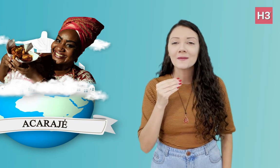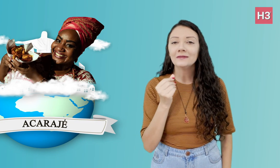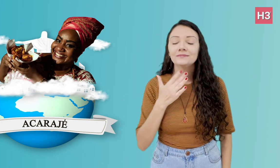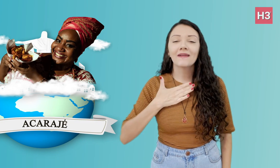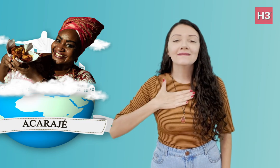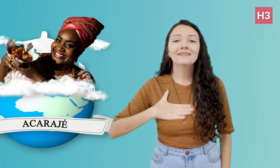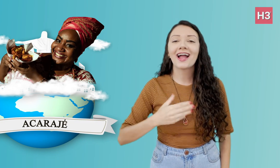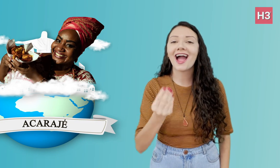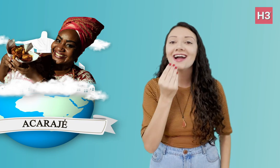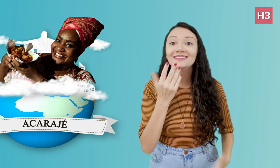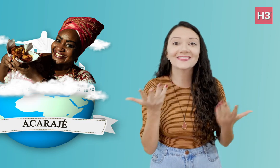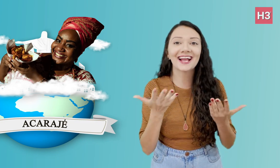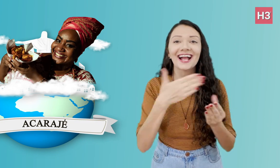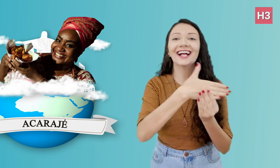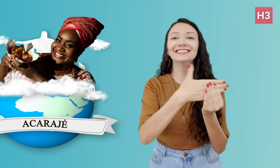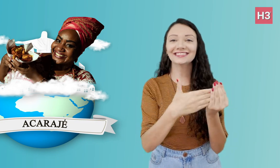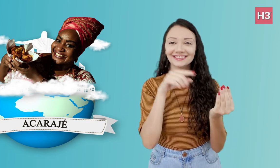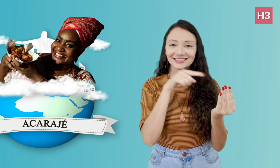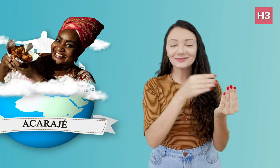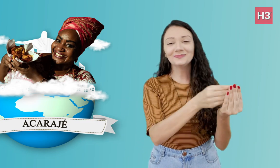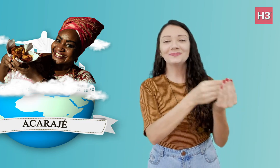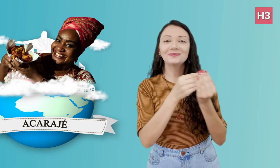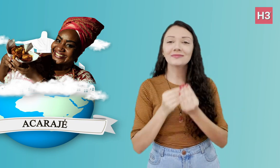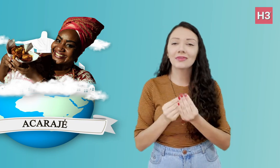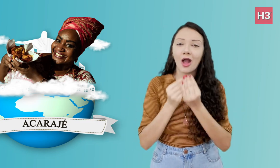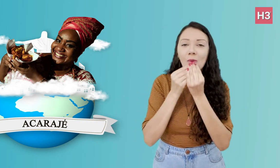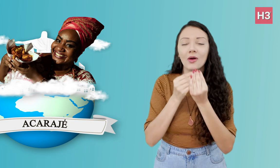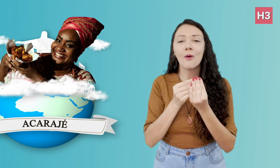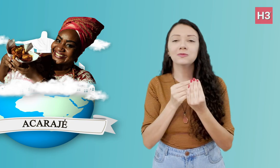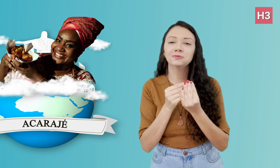relaxed and blissful after a hard day at work,